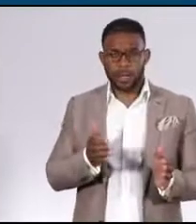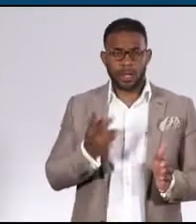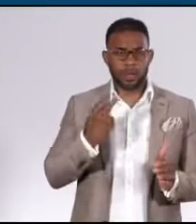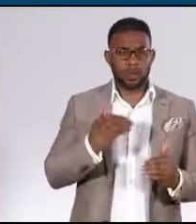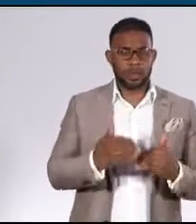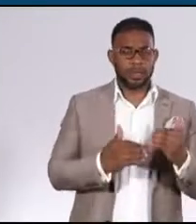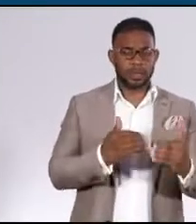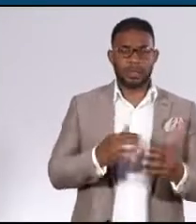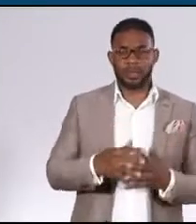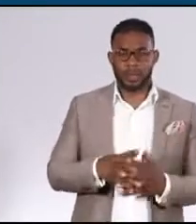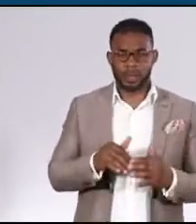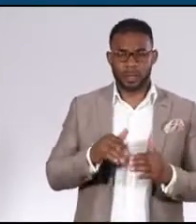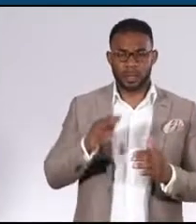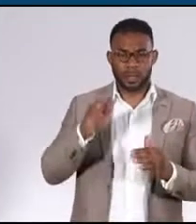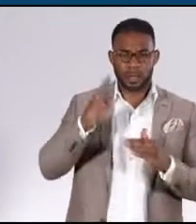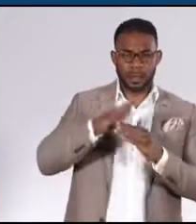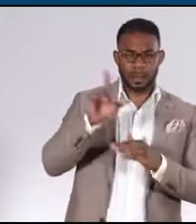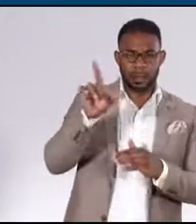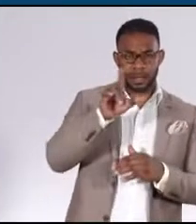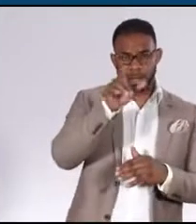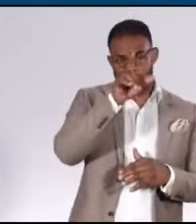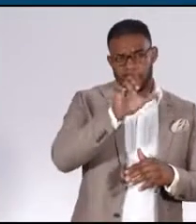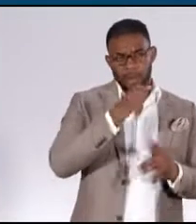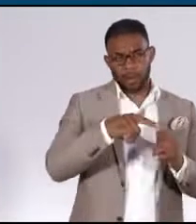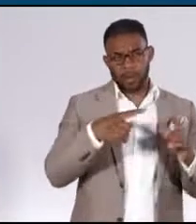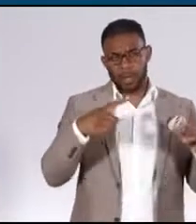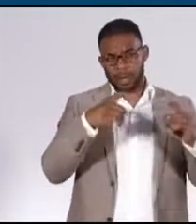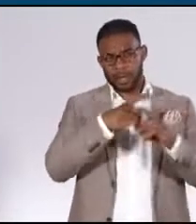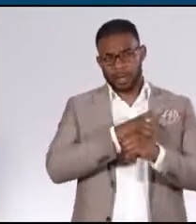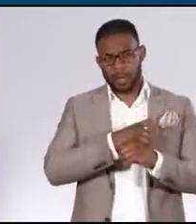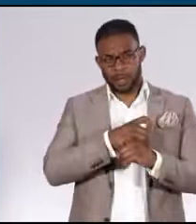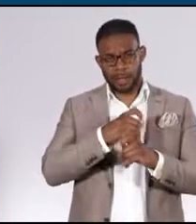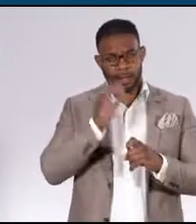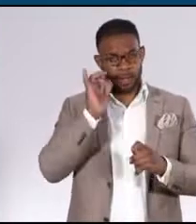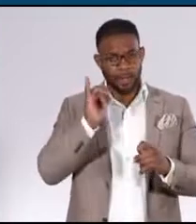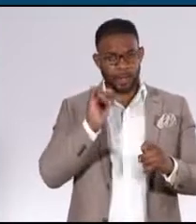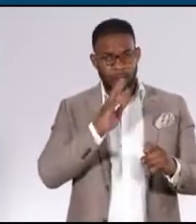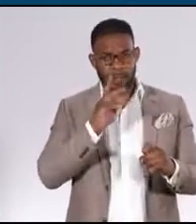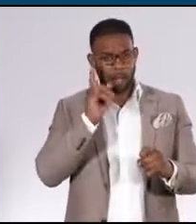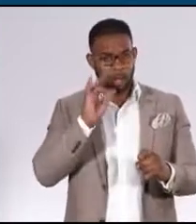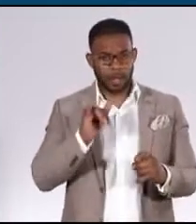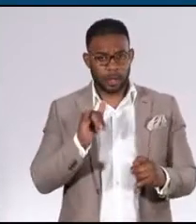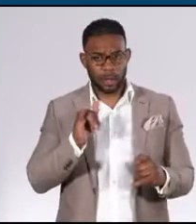uh on the top left there, that is what a complicated sound like speech looks like. It's composed of frequencies.